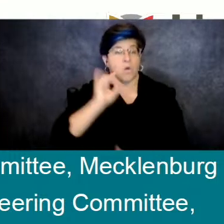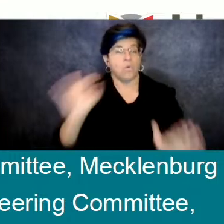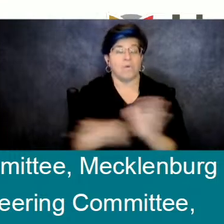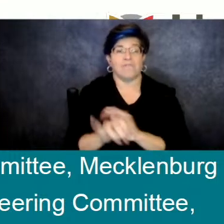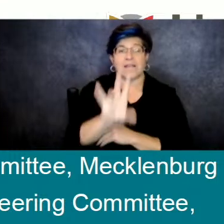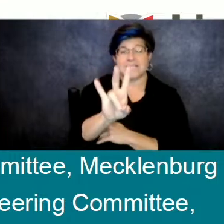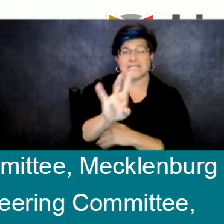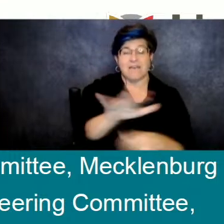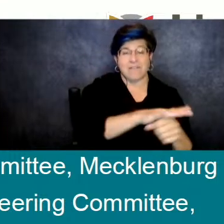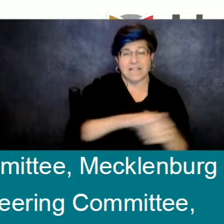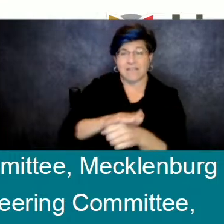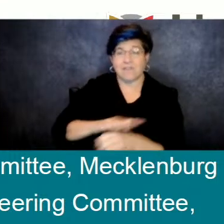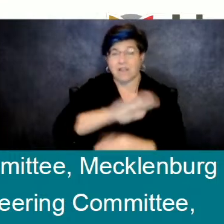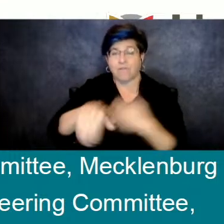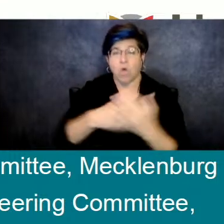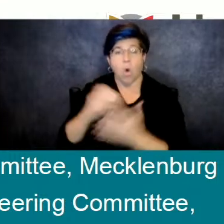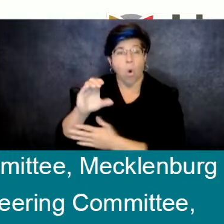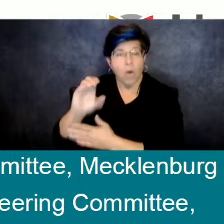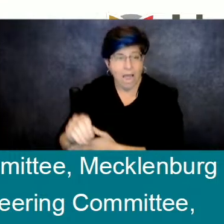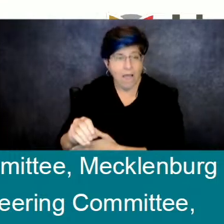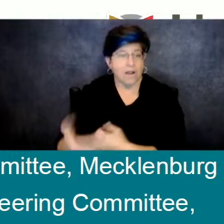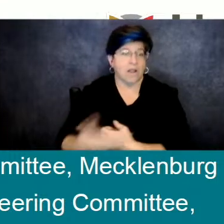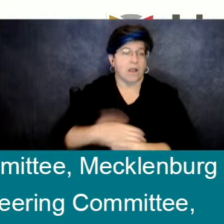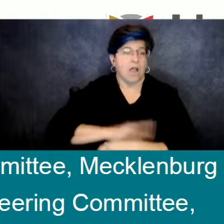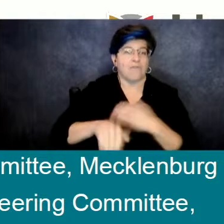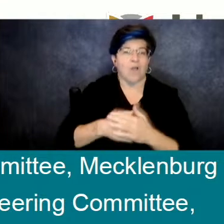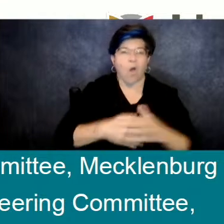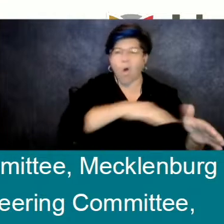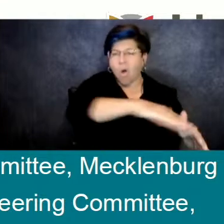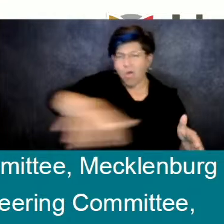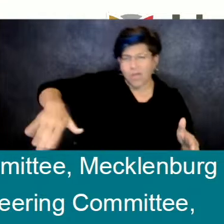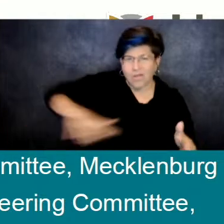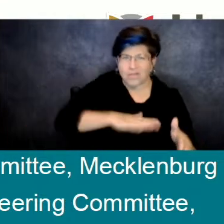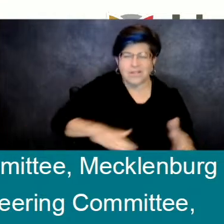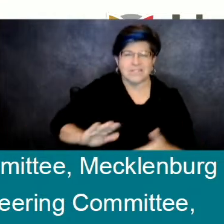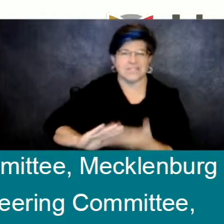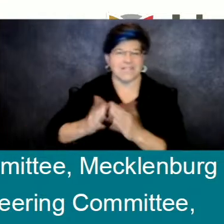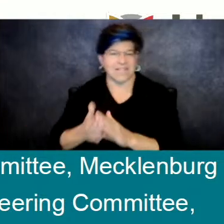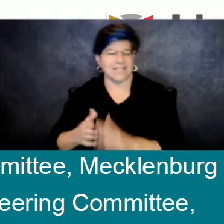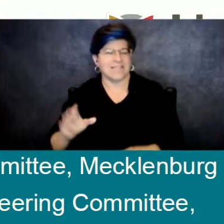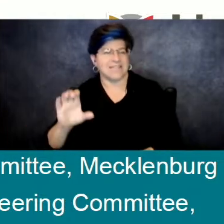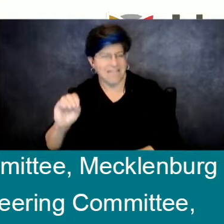AND SO THE TOUR WILL LAUNCH THIS SPRING. WE'VE IDENTIFIED SEVEN